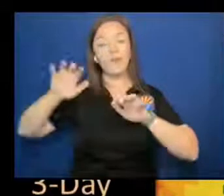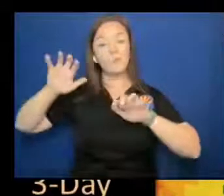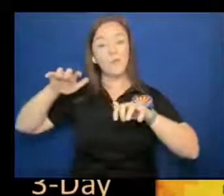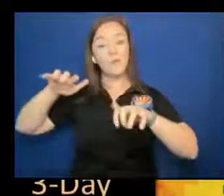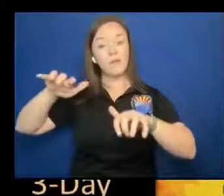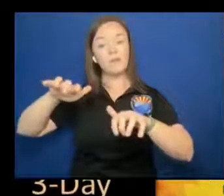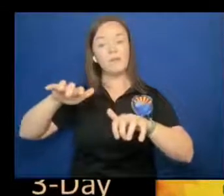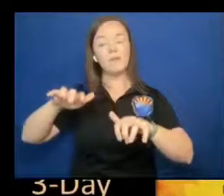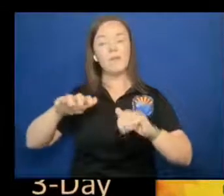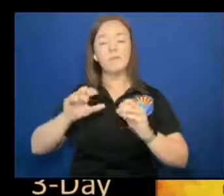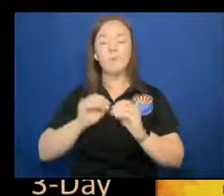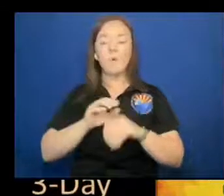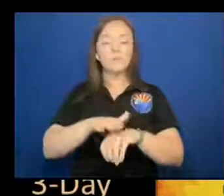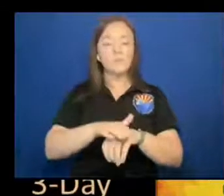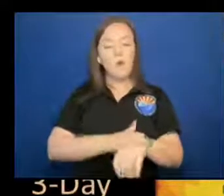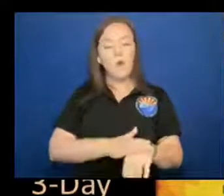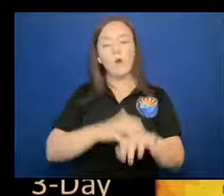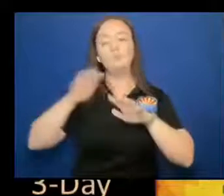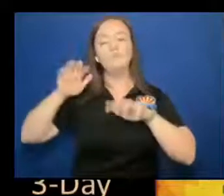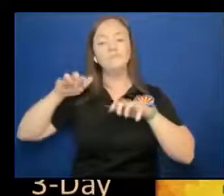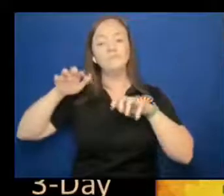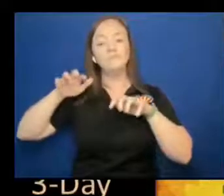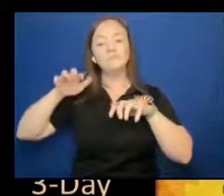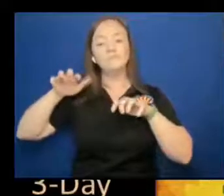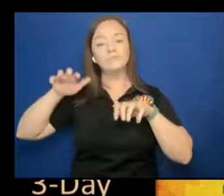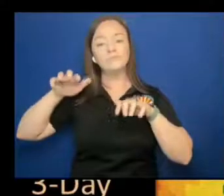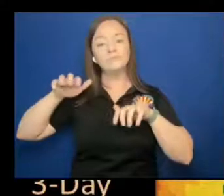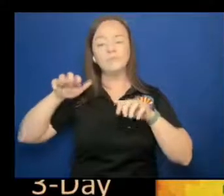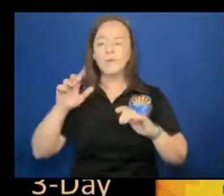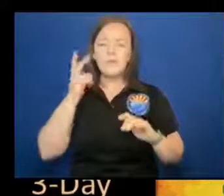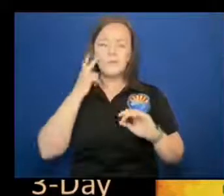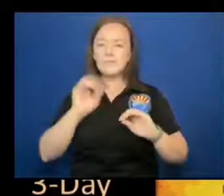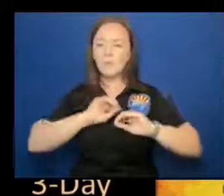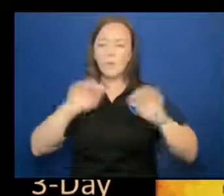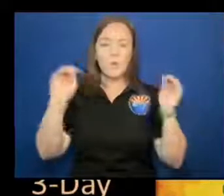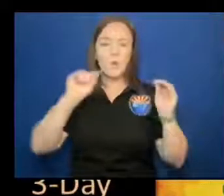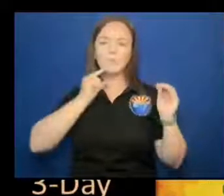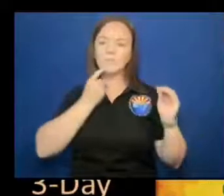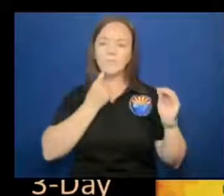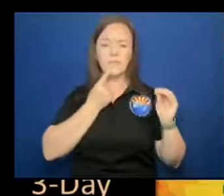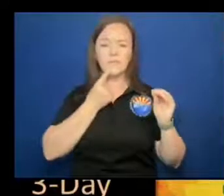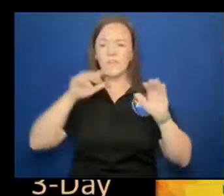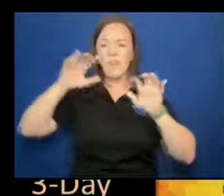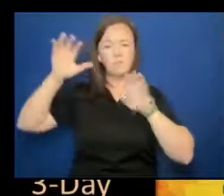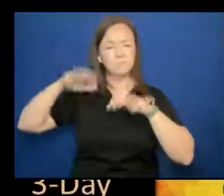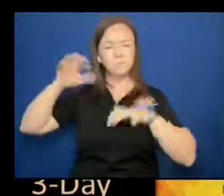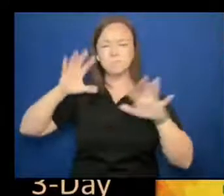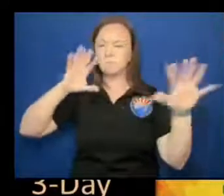AN INCH OF RAIN TODAY AND IT WILL PROBABLY NOT BE THAT BAD BUT THE BAD THING ABOUT THAT EXPERIENCE IS THAT IT